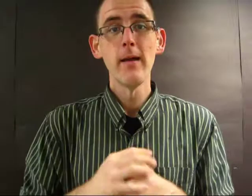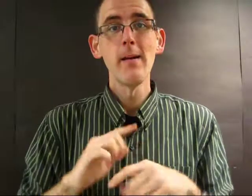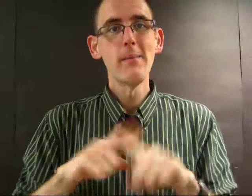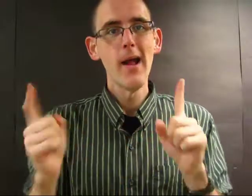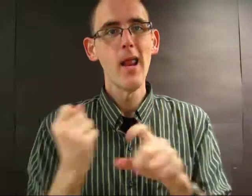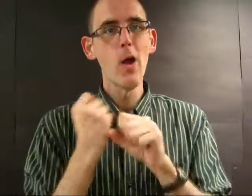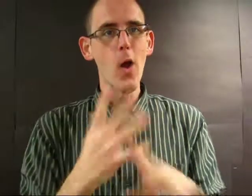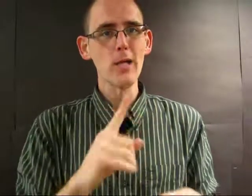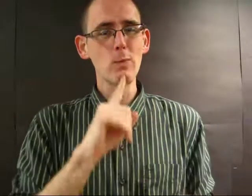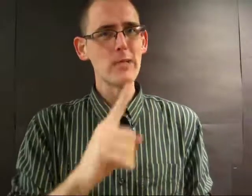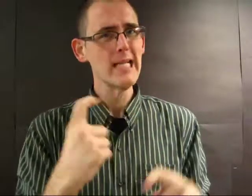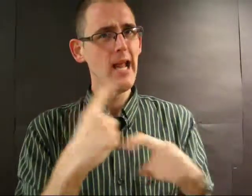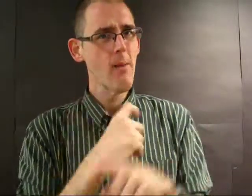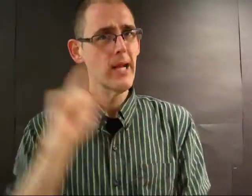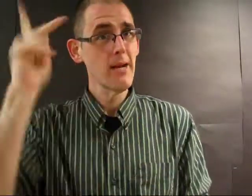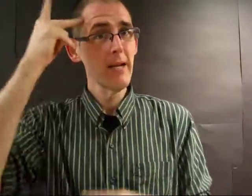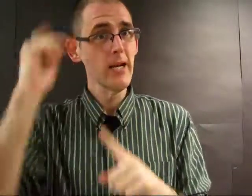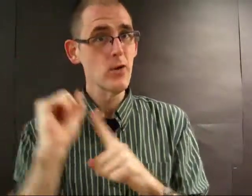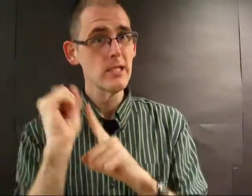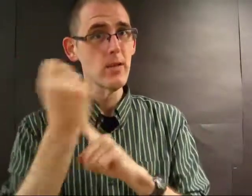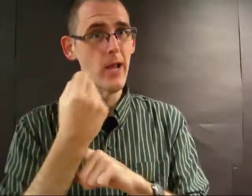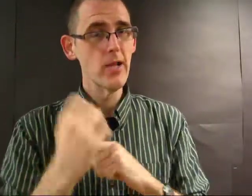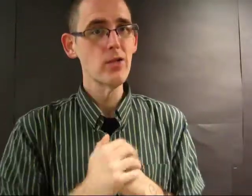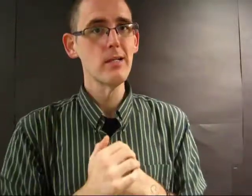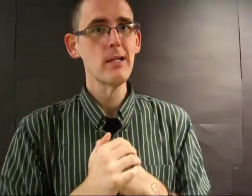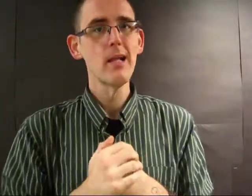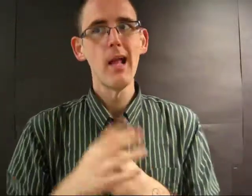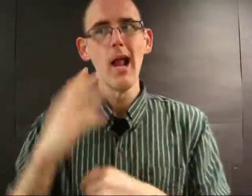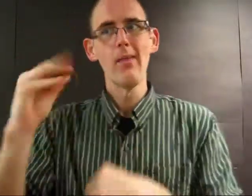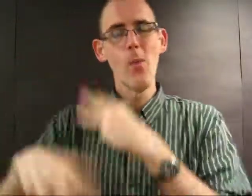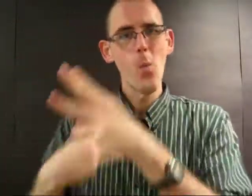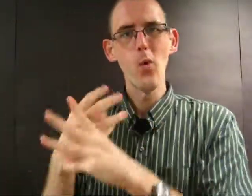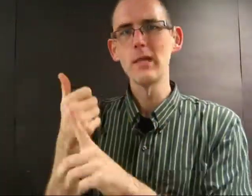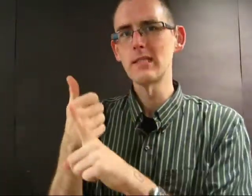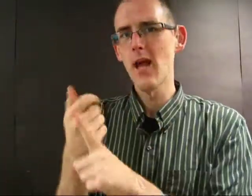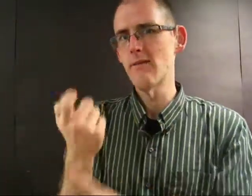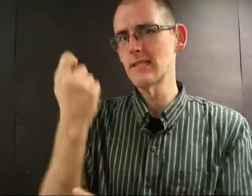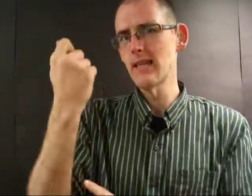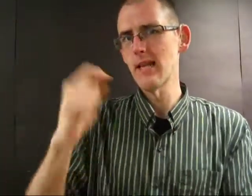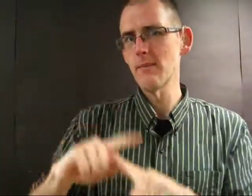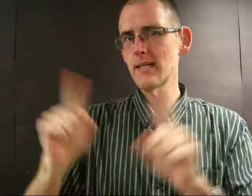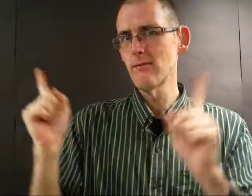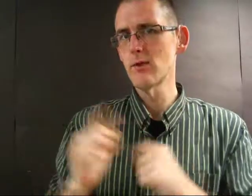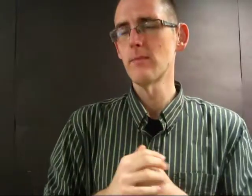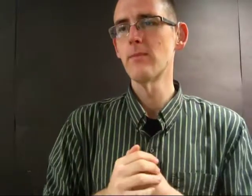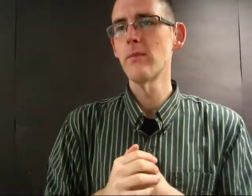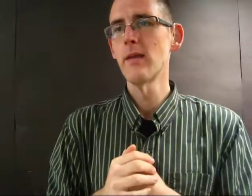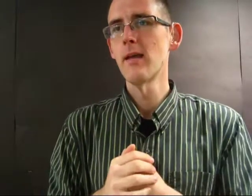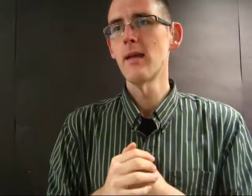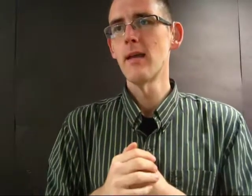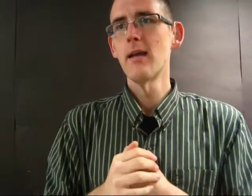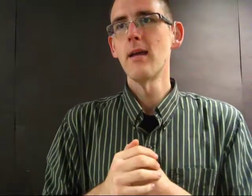But it all causes some pretty complicated politics in a world that's pretty different.